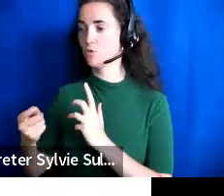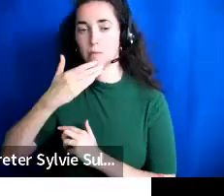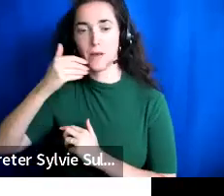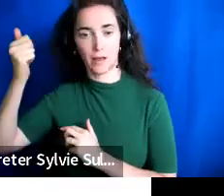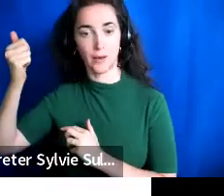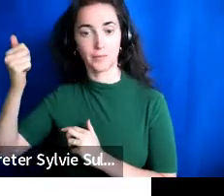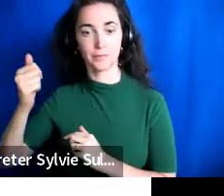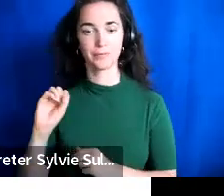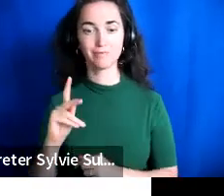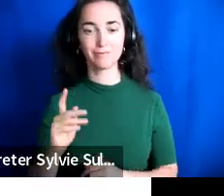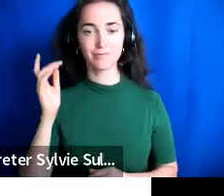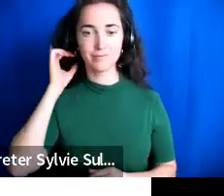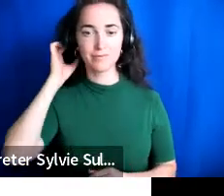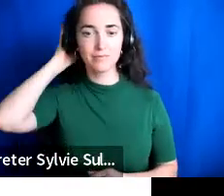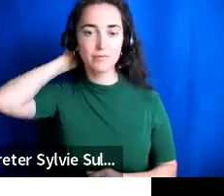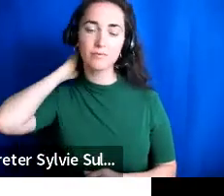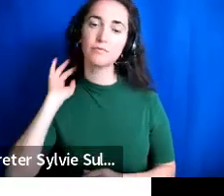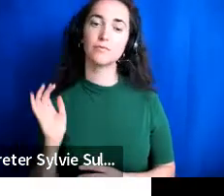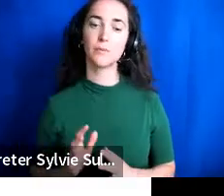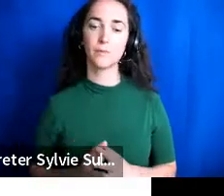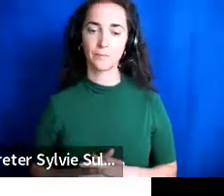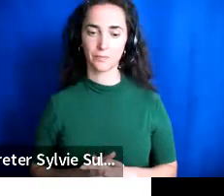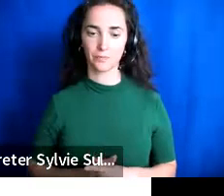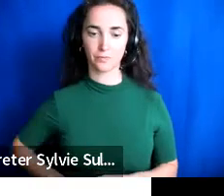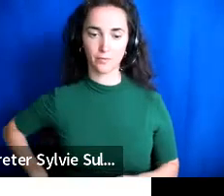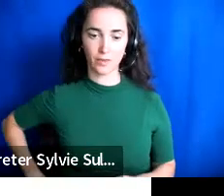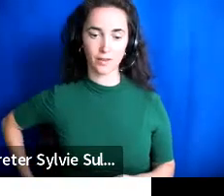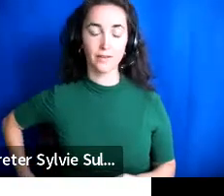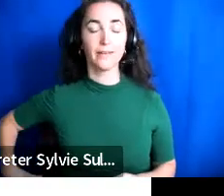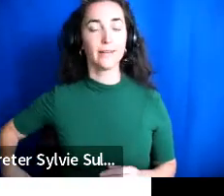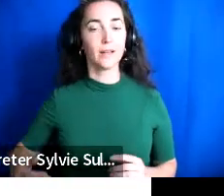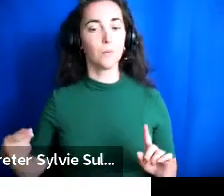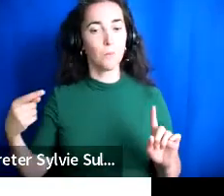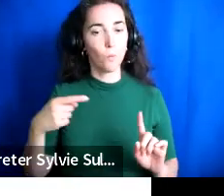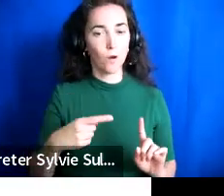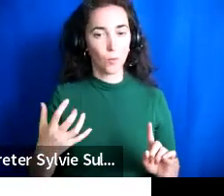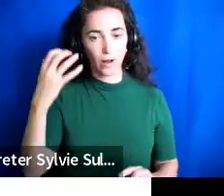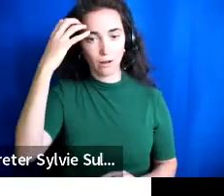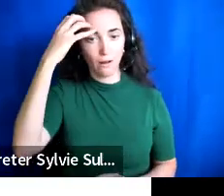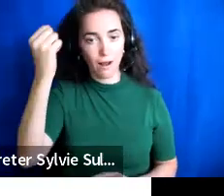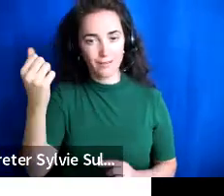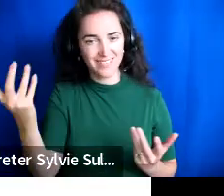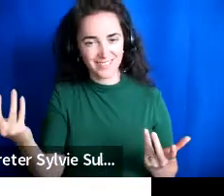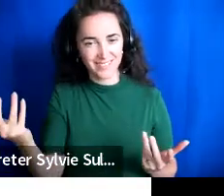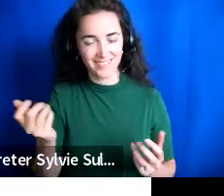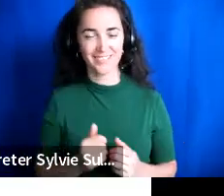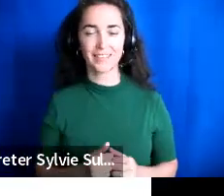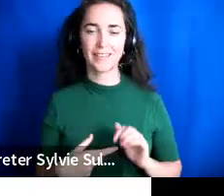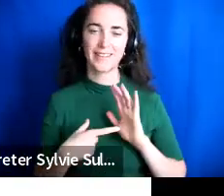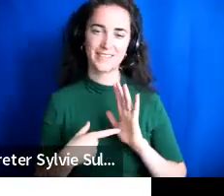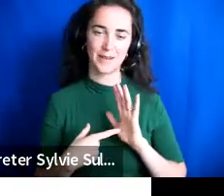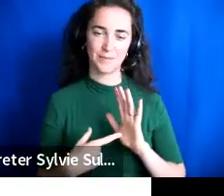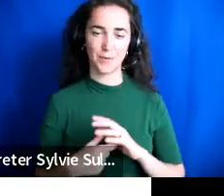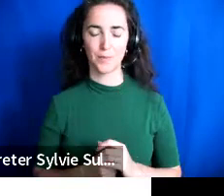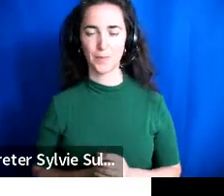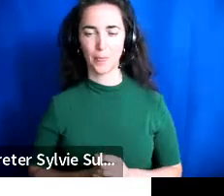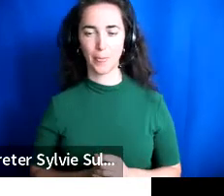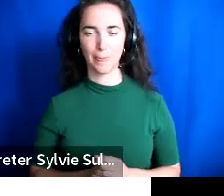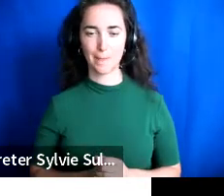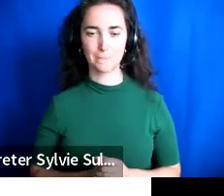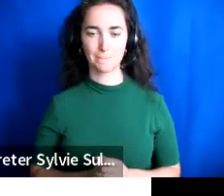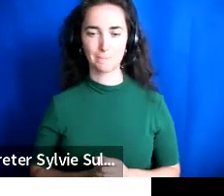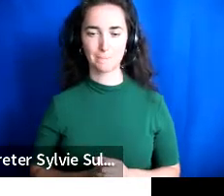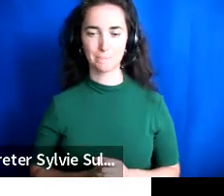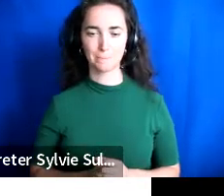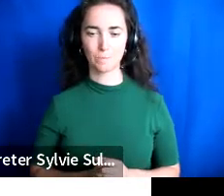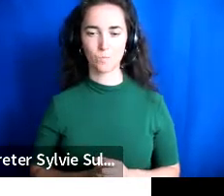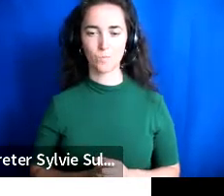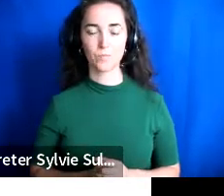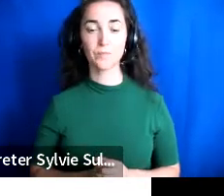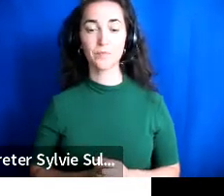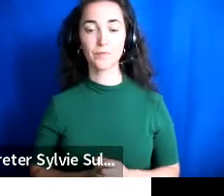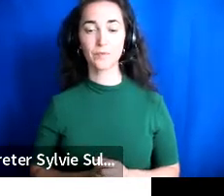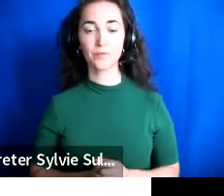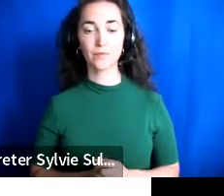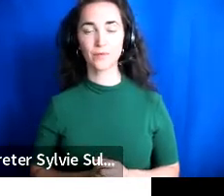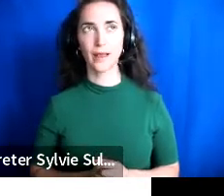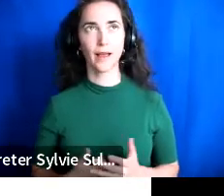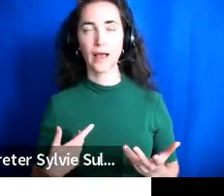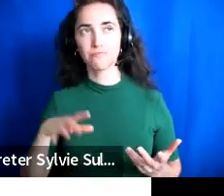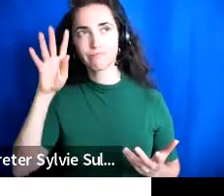So again, using the common sense. Okay, So, for example, Okay, So a very of my head example, you know.